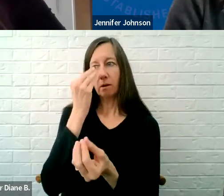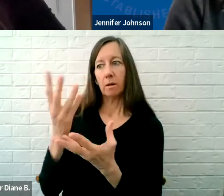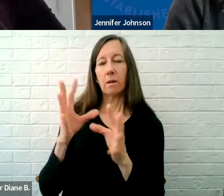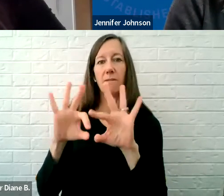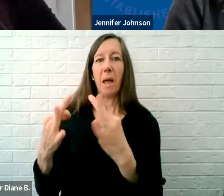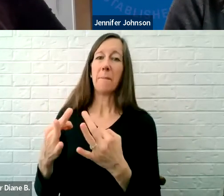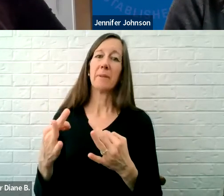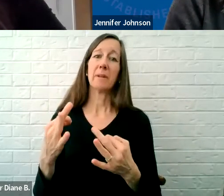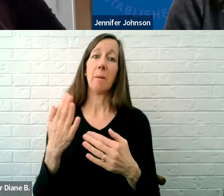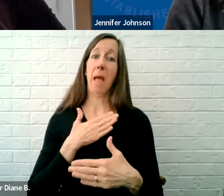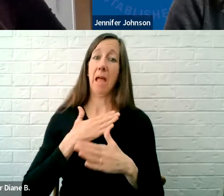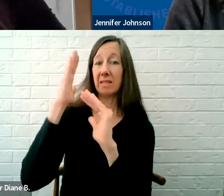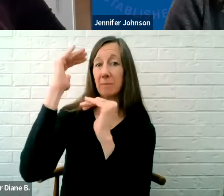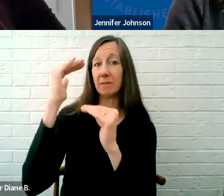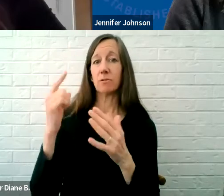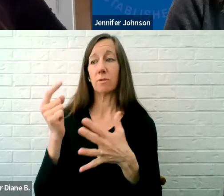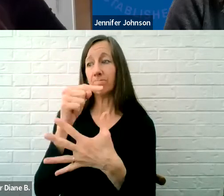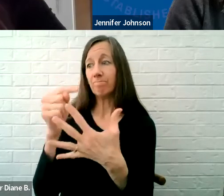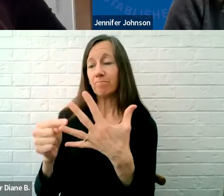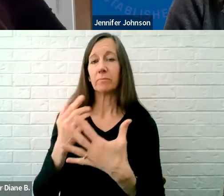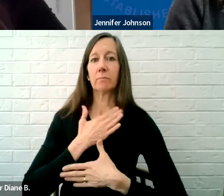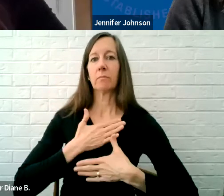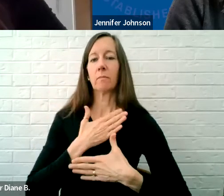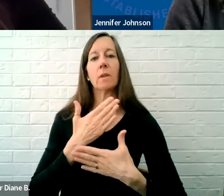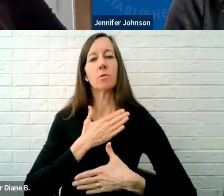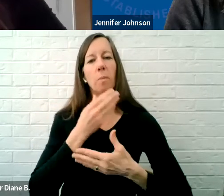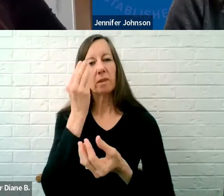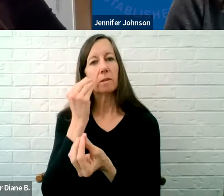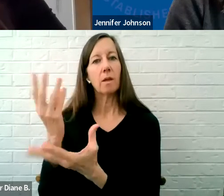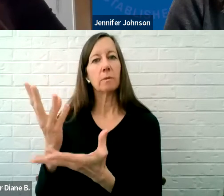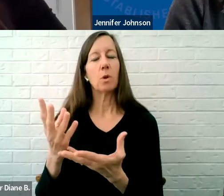If you do have a hospitalization or an extended